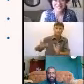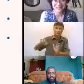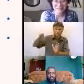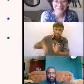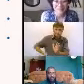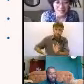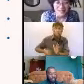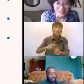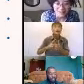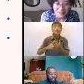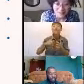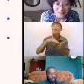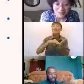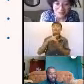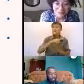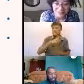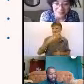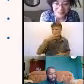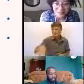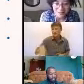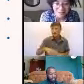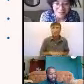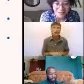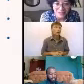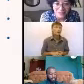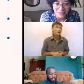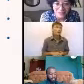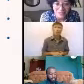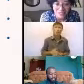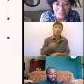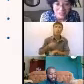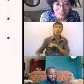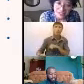and blames the responsibility of fixing the problem is placed on the woman of colour,